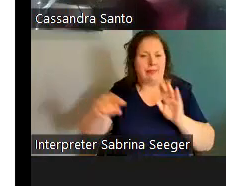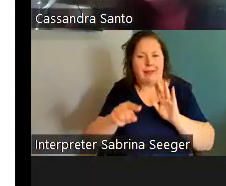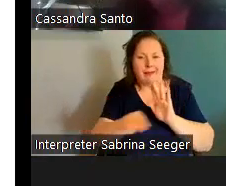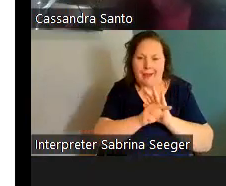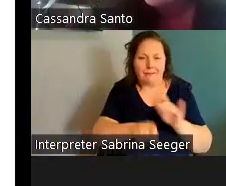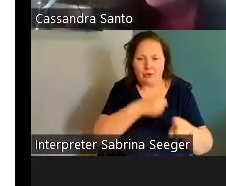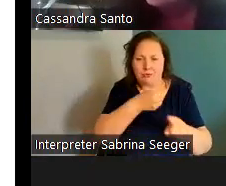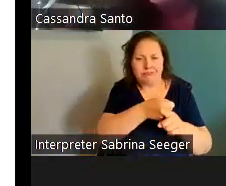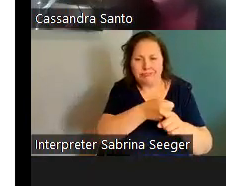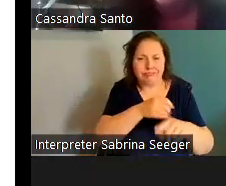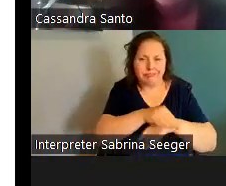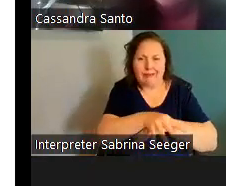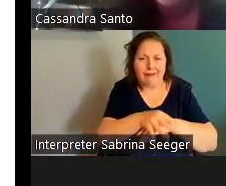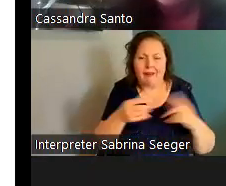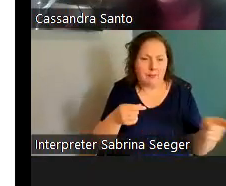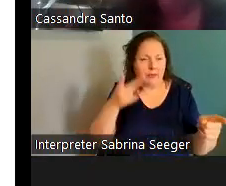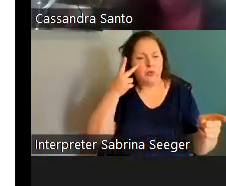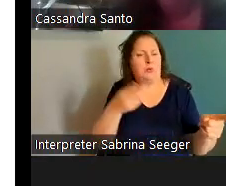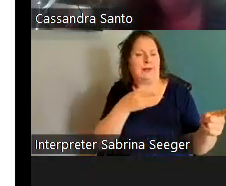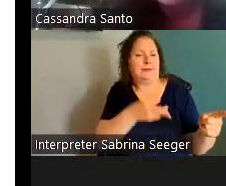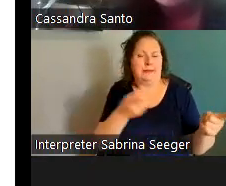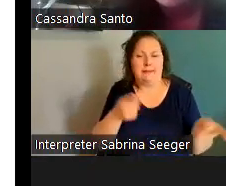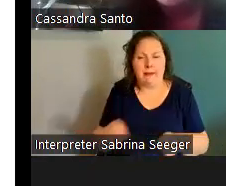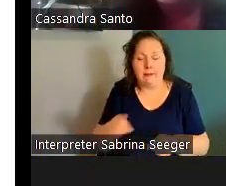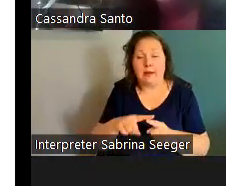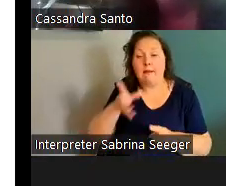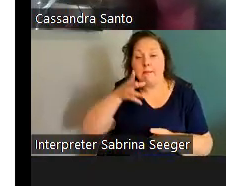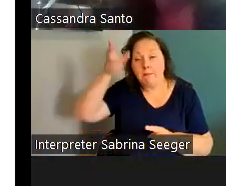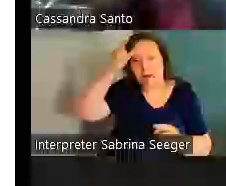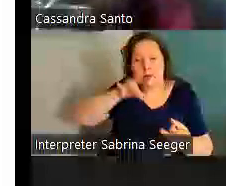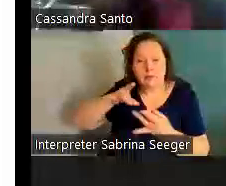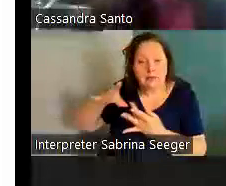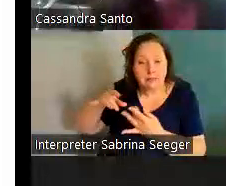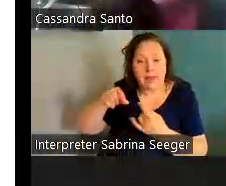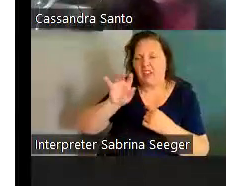look when filled out, you could check that out. The parent input form, all of those are filled out